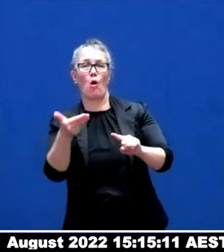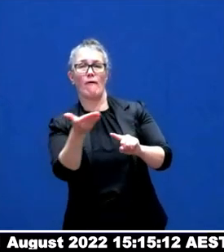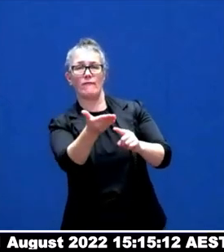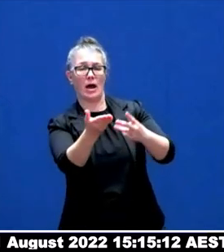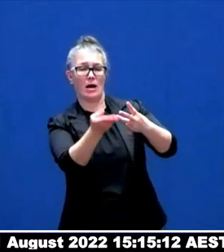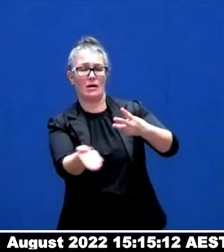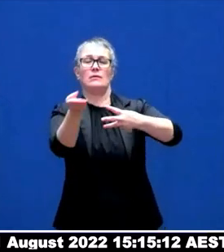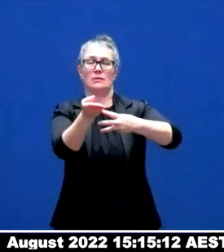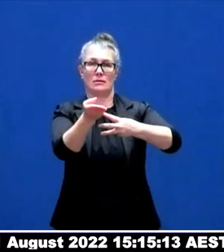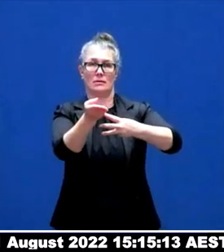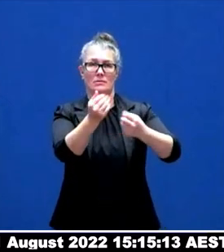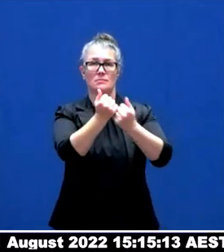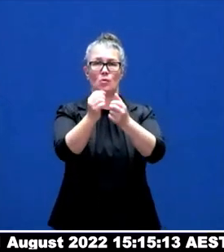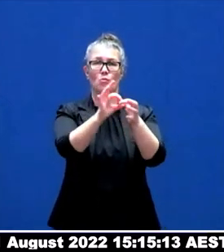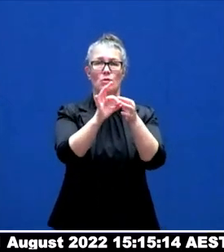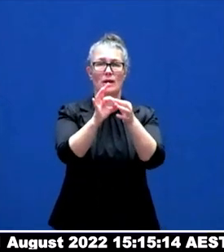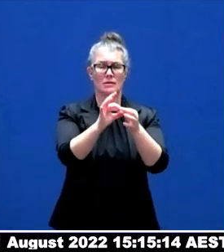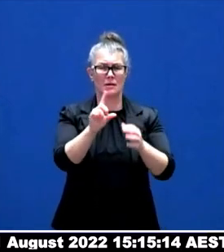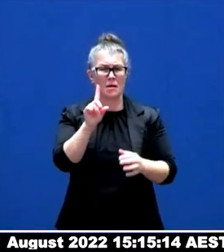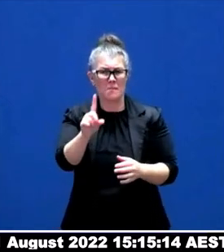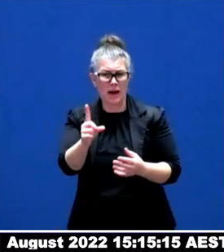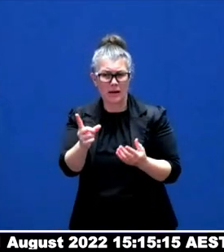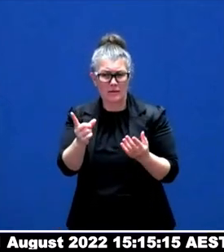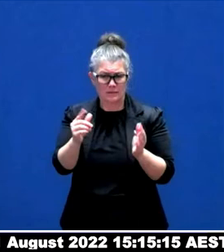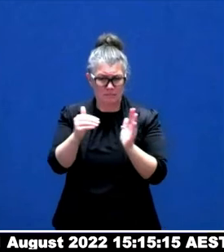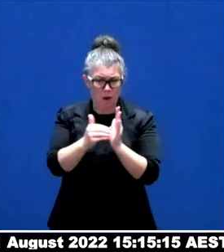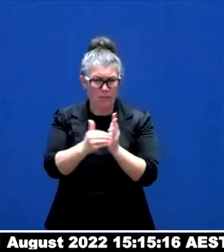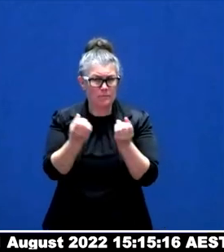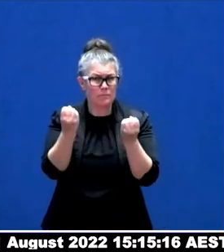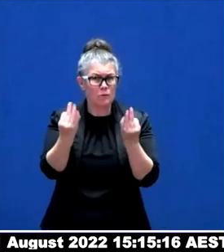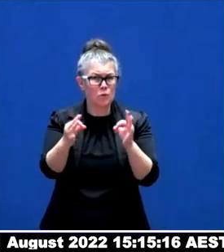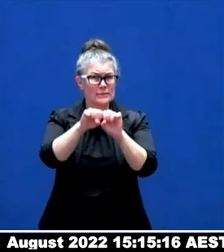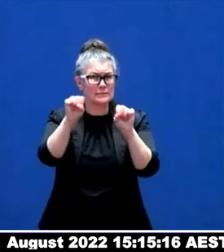But there's no system at the moment for when there is an emergency